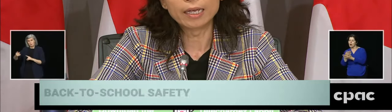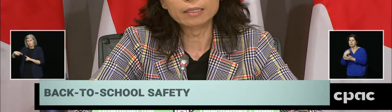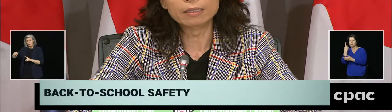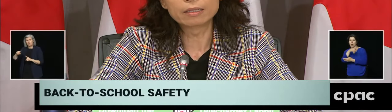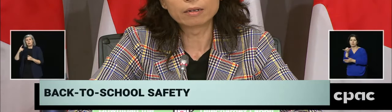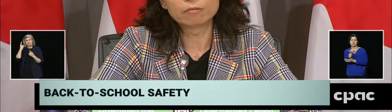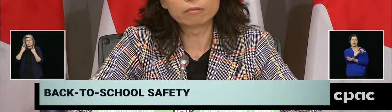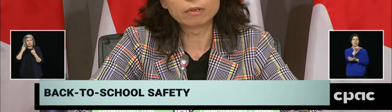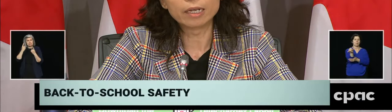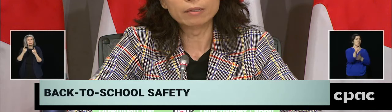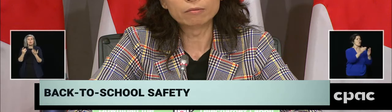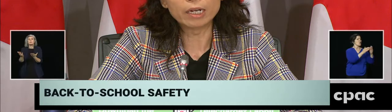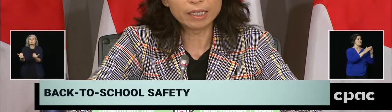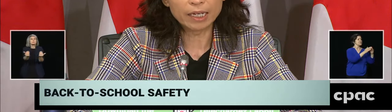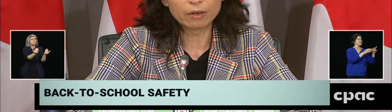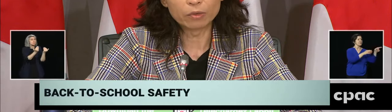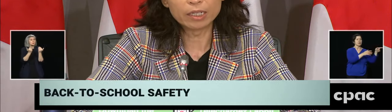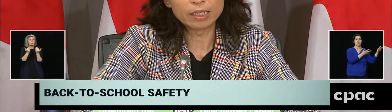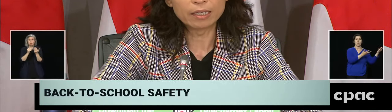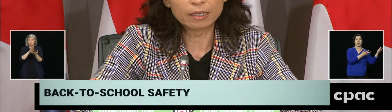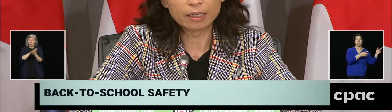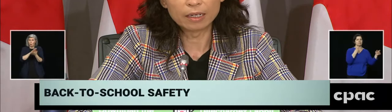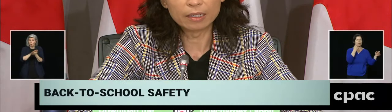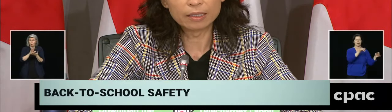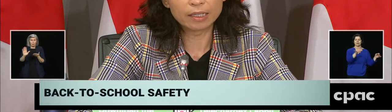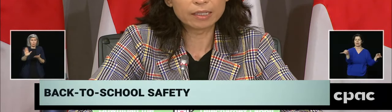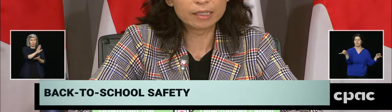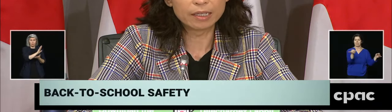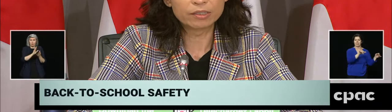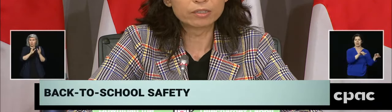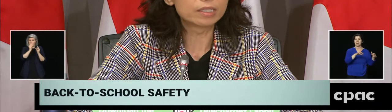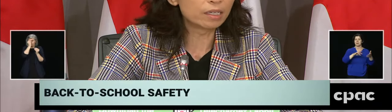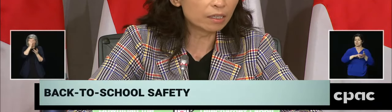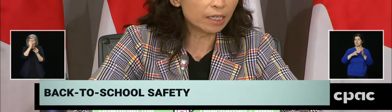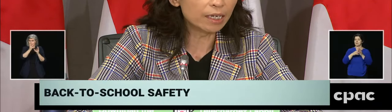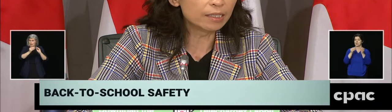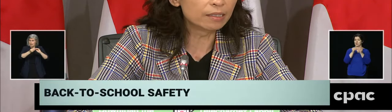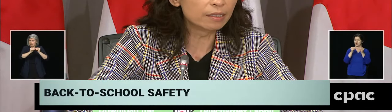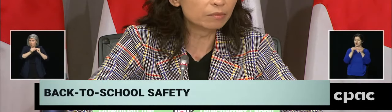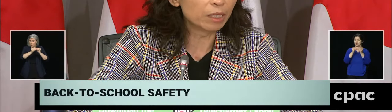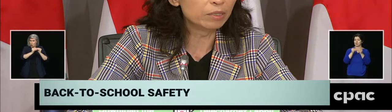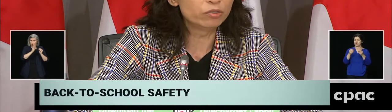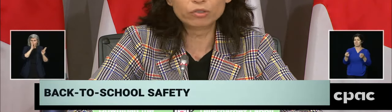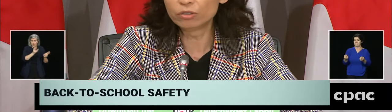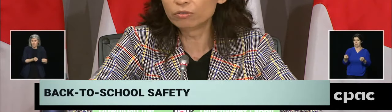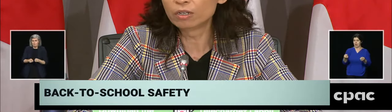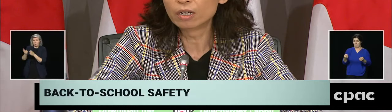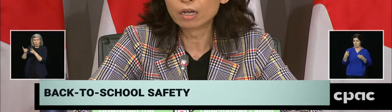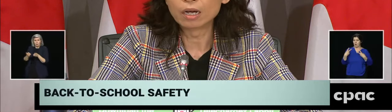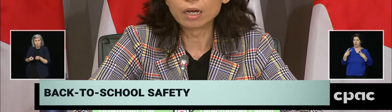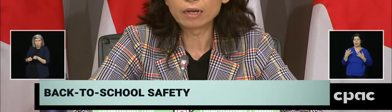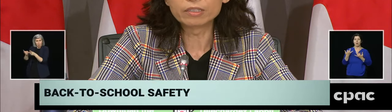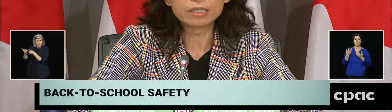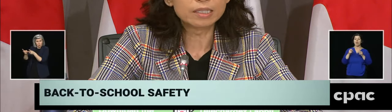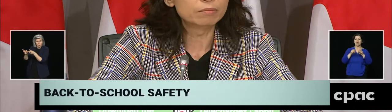OF POSTING NUMBERS THAT -- FROM DIFFERENT SCHOOLS AND RIGHT NOW